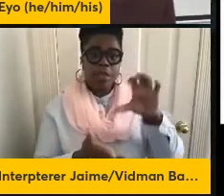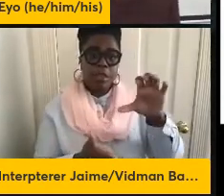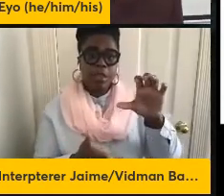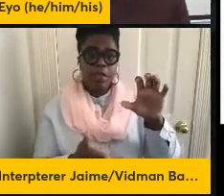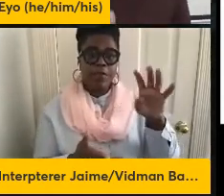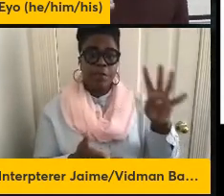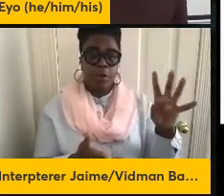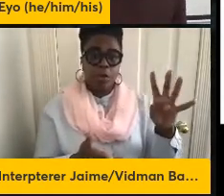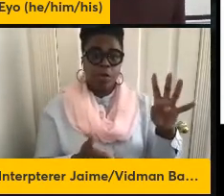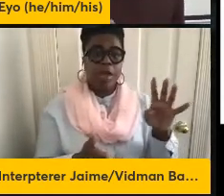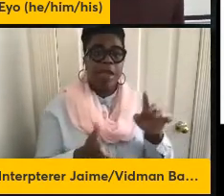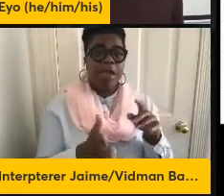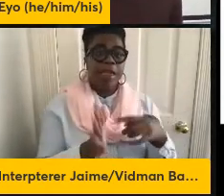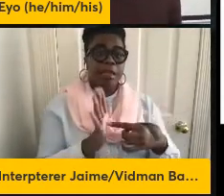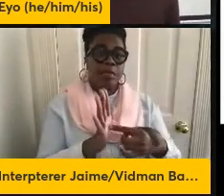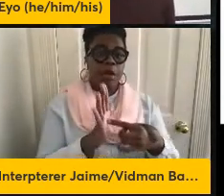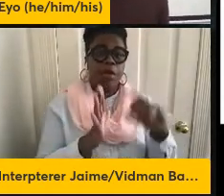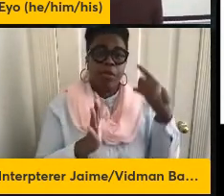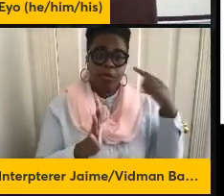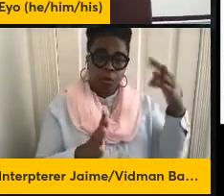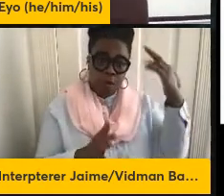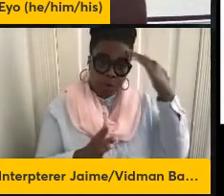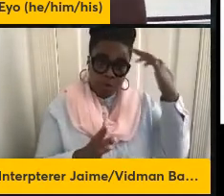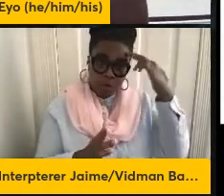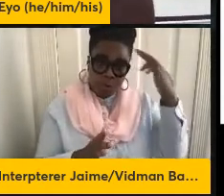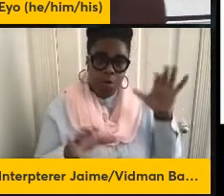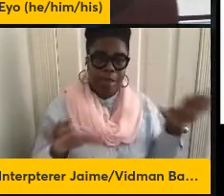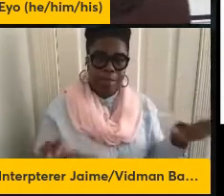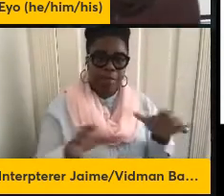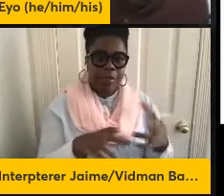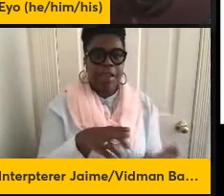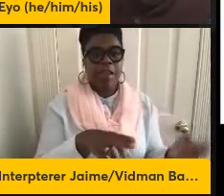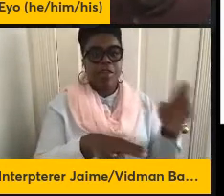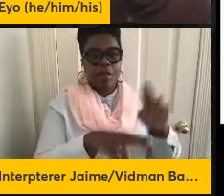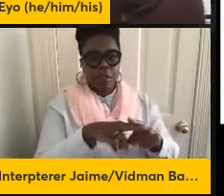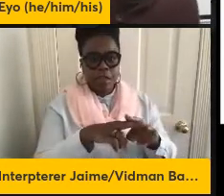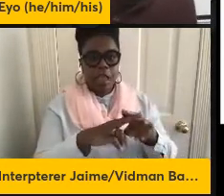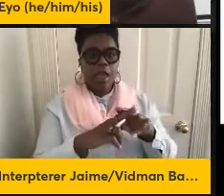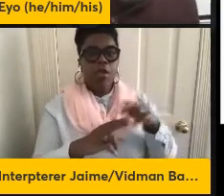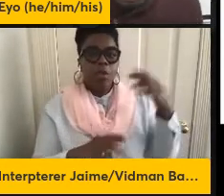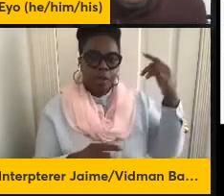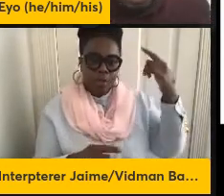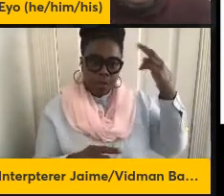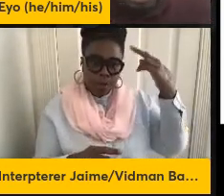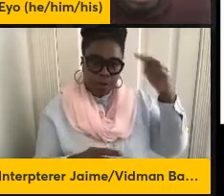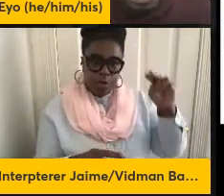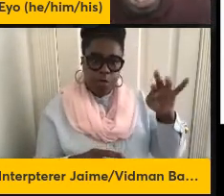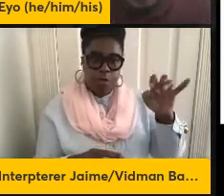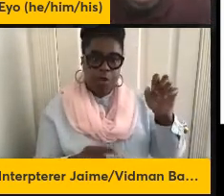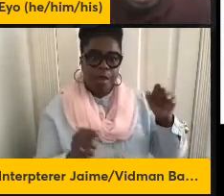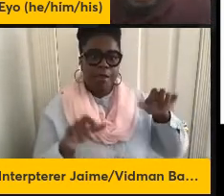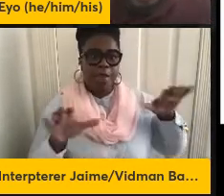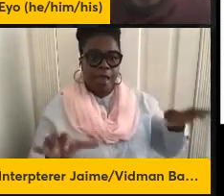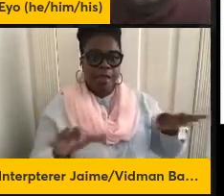marker for neuronal activity, so it is increased when neurons are active. And when he looked in the knife condition, he didn't